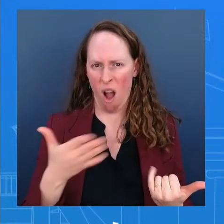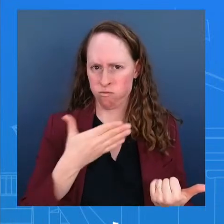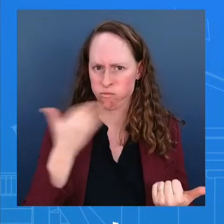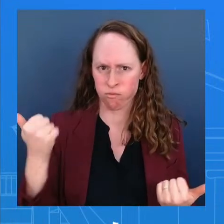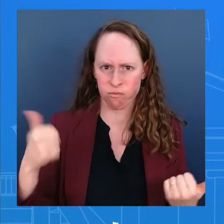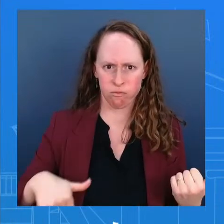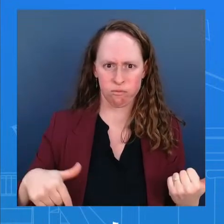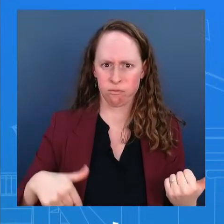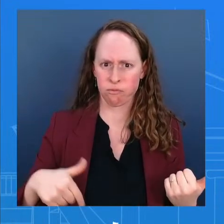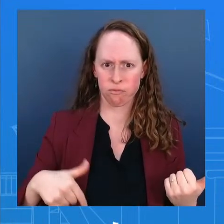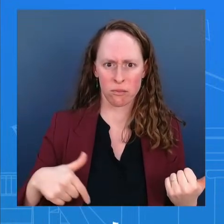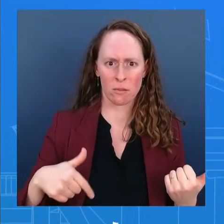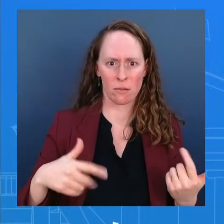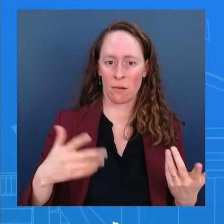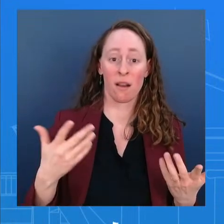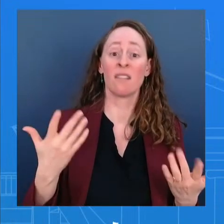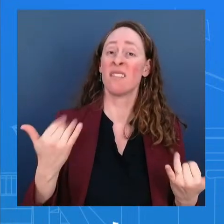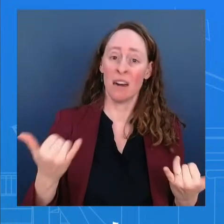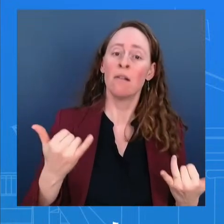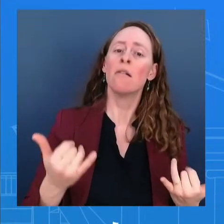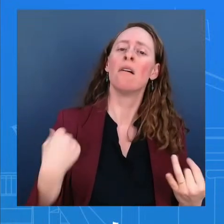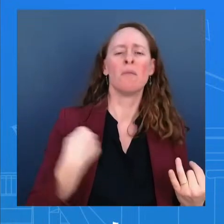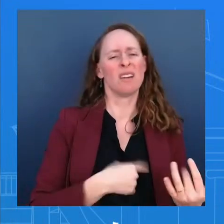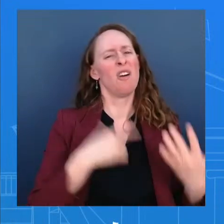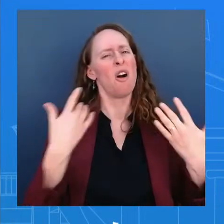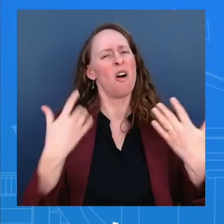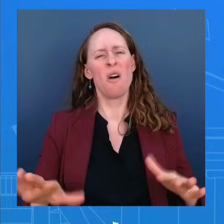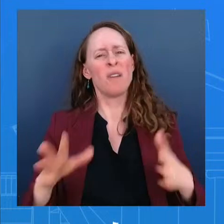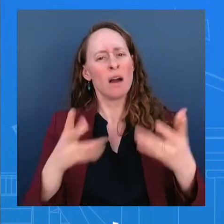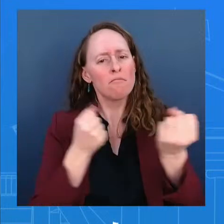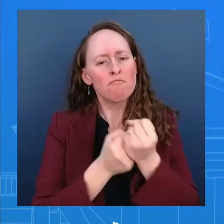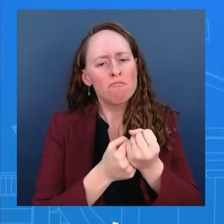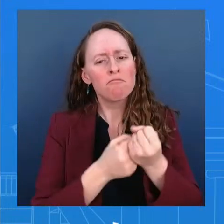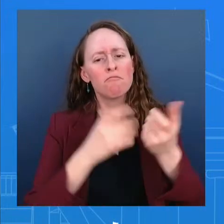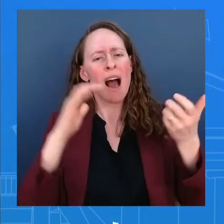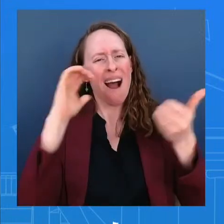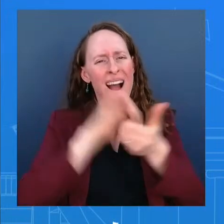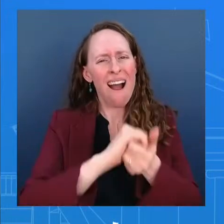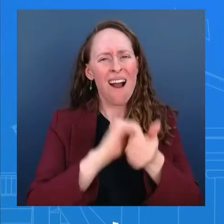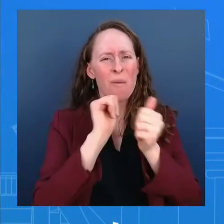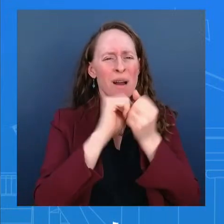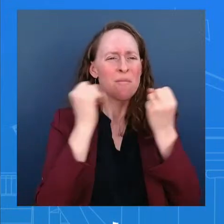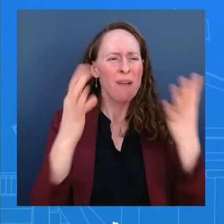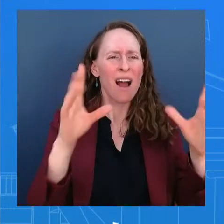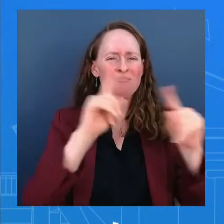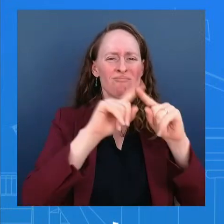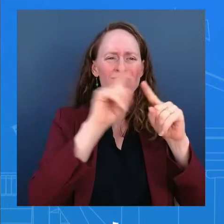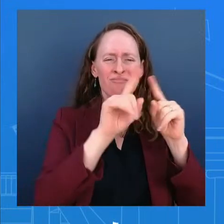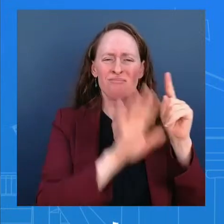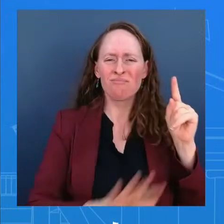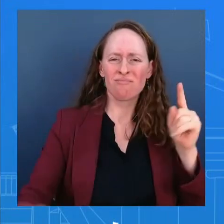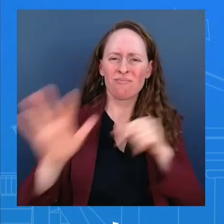and Europe, as well as elsewhere. And when you look at what we have rallied to push back against Russia’s desire